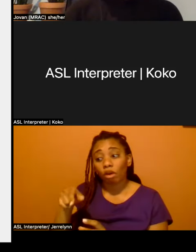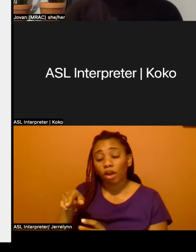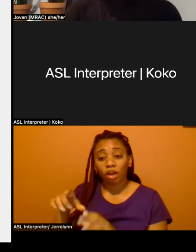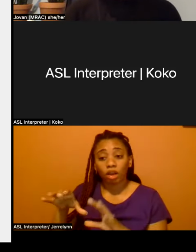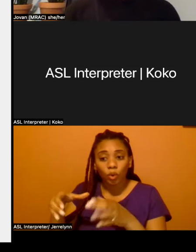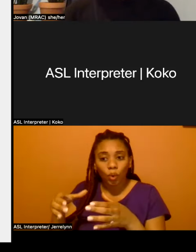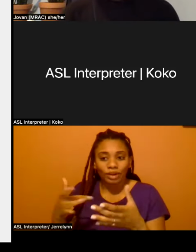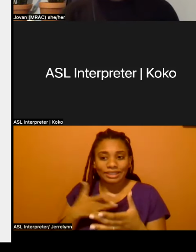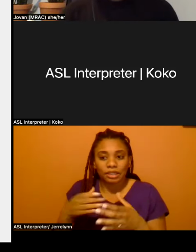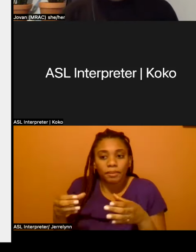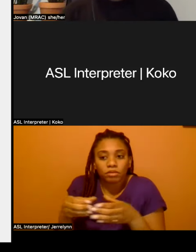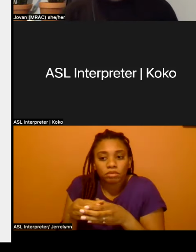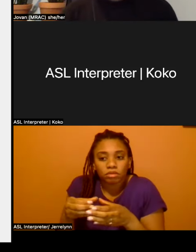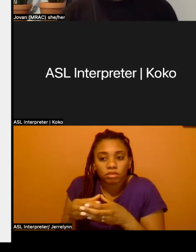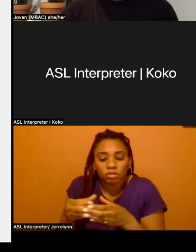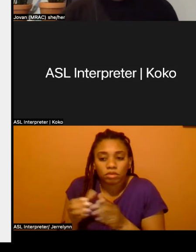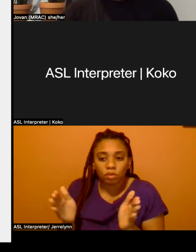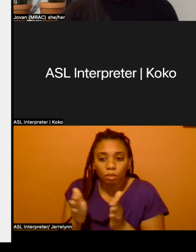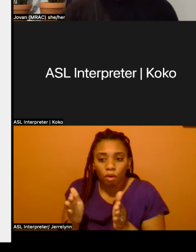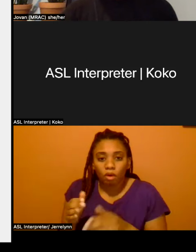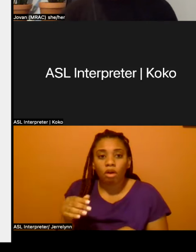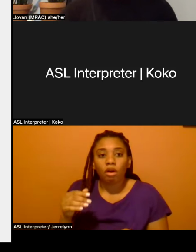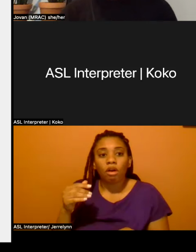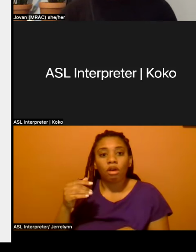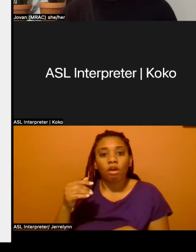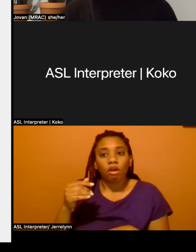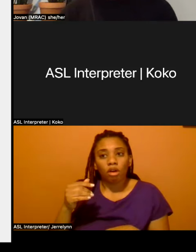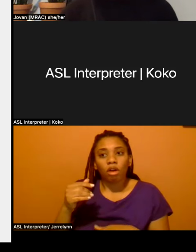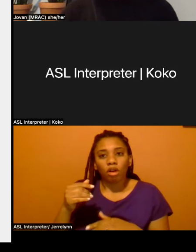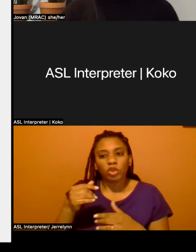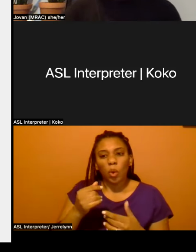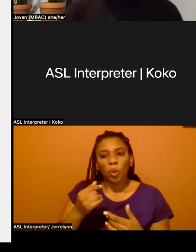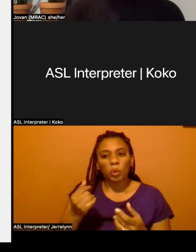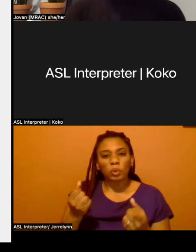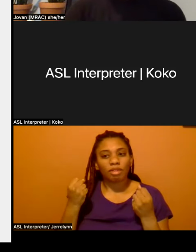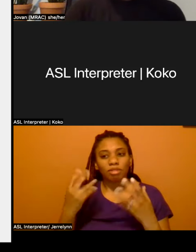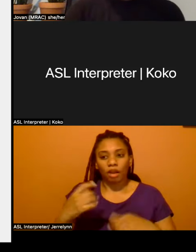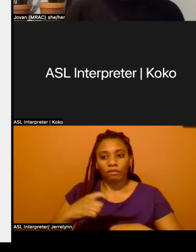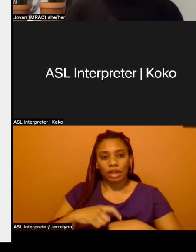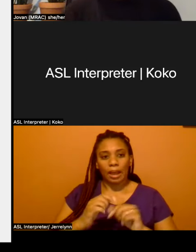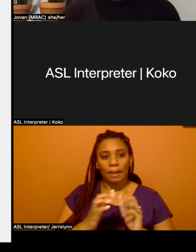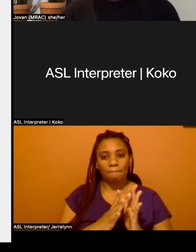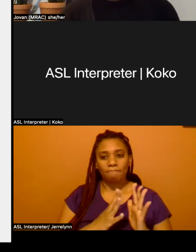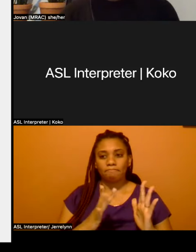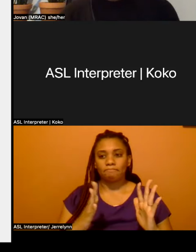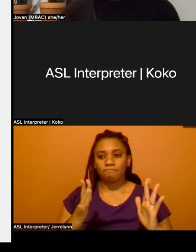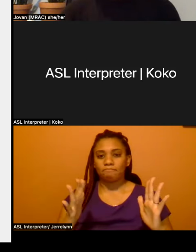and another reason that it happens over a stretched amount of time. So that I can get to know the group,